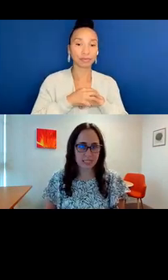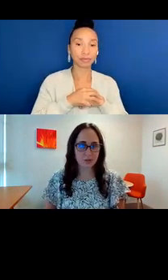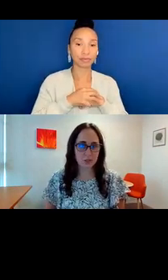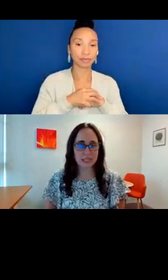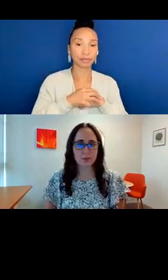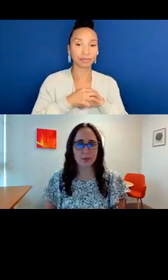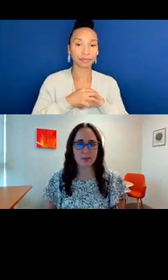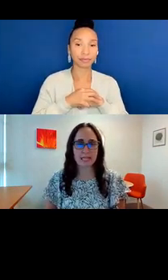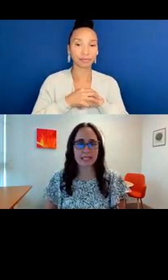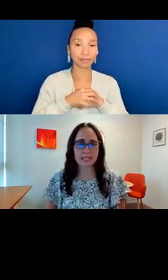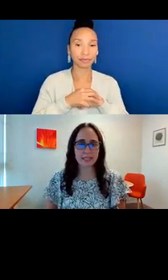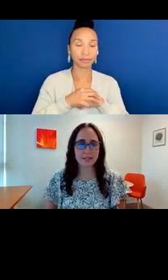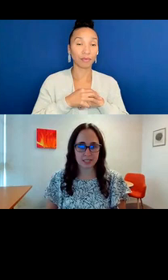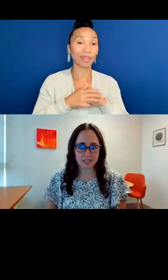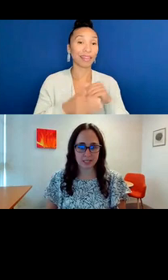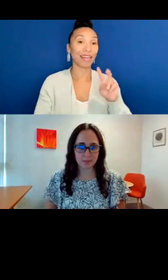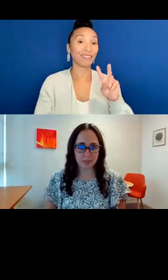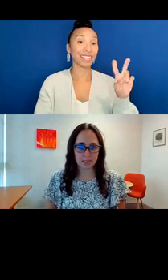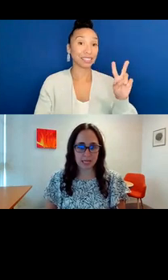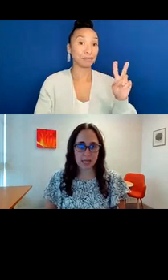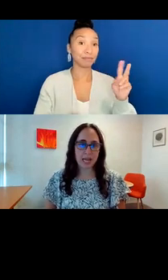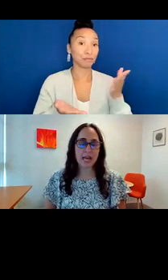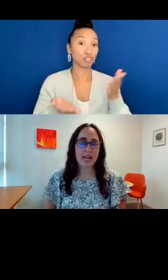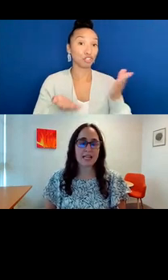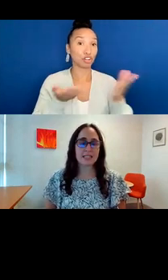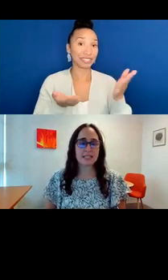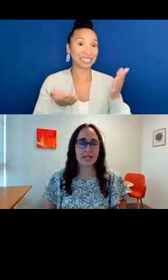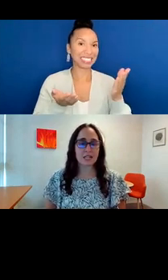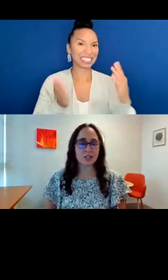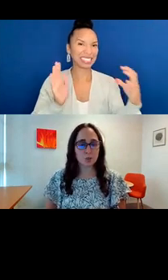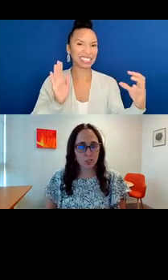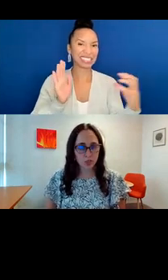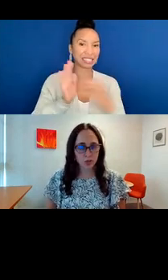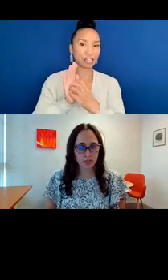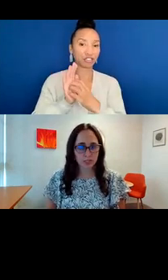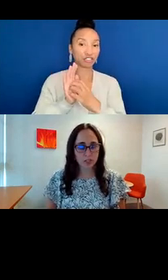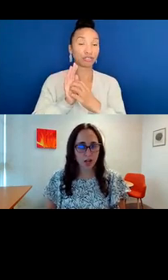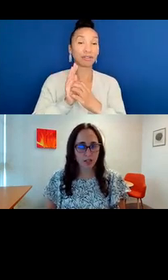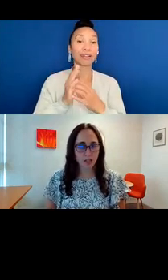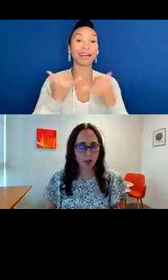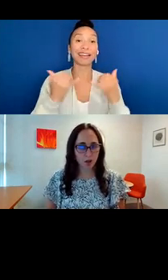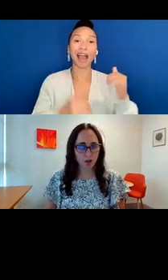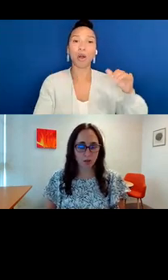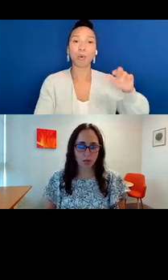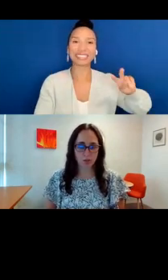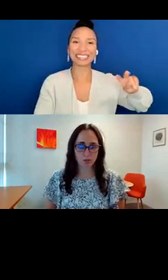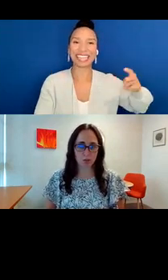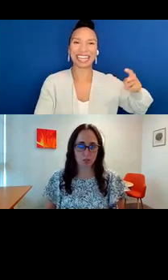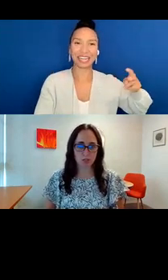section and now talking about secondary victims. And I do want to note that not all progress